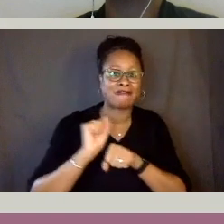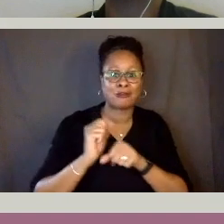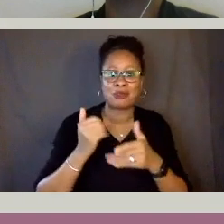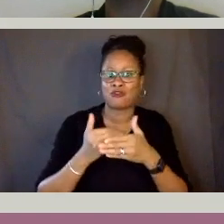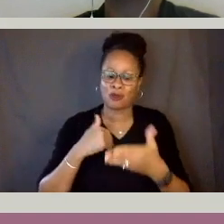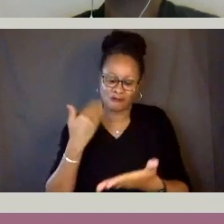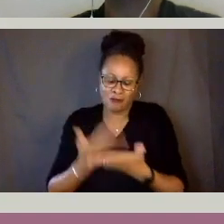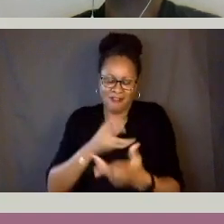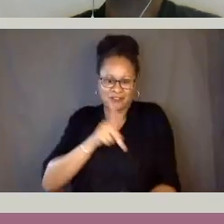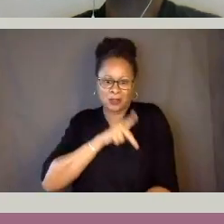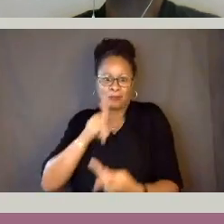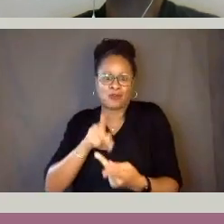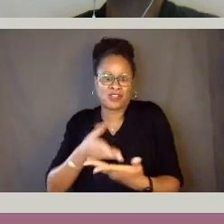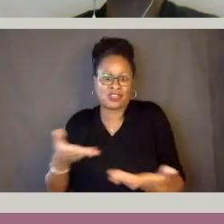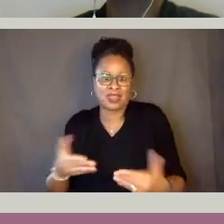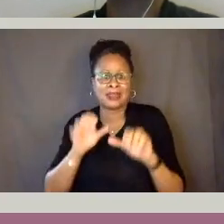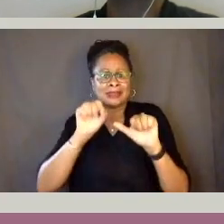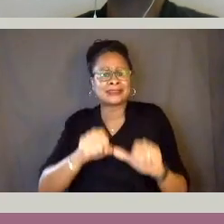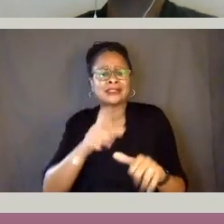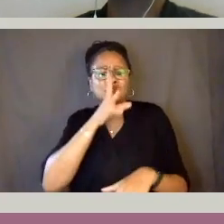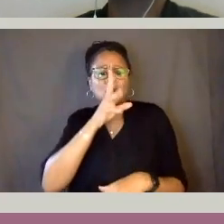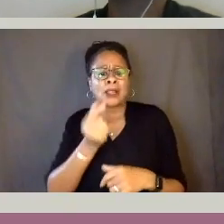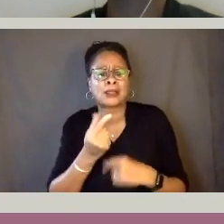And so can you talk a little bit about "Crip